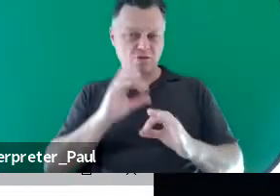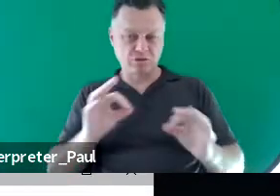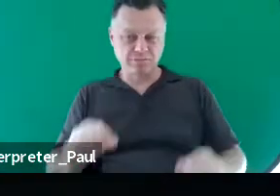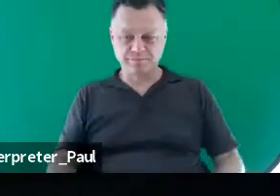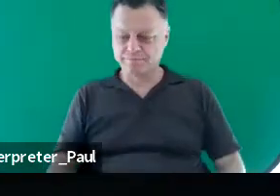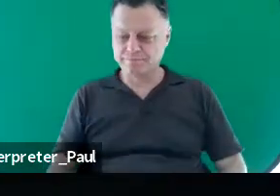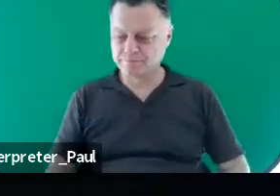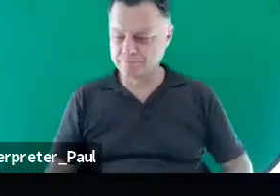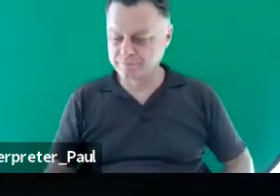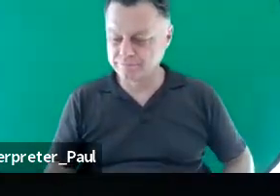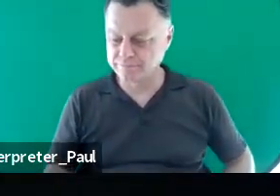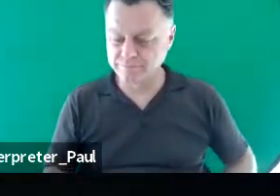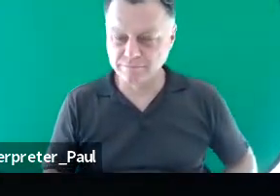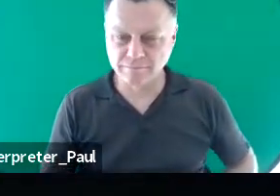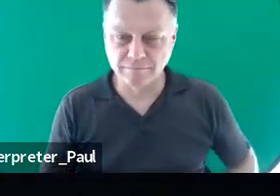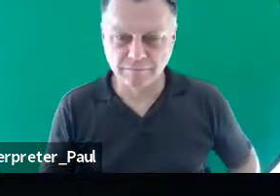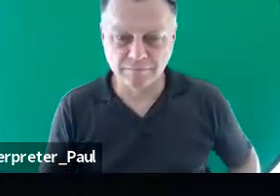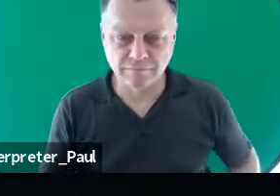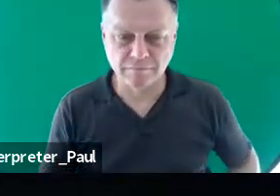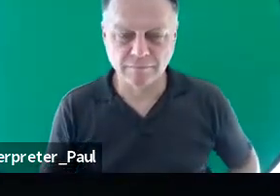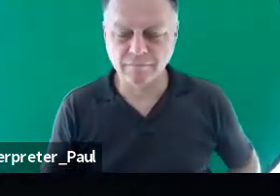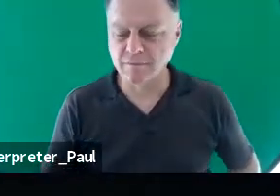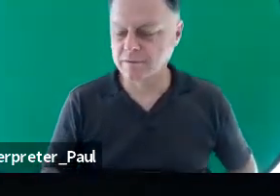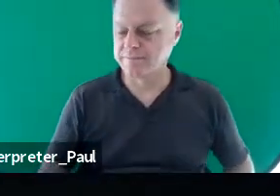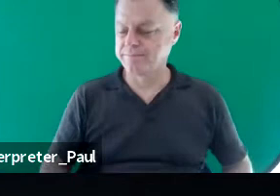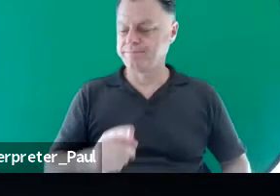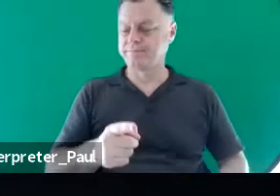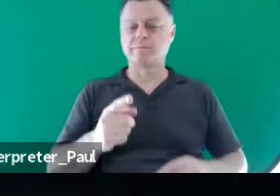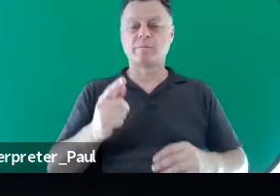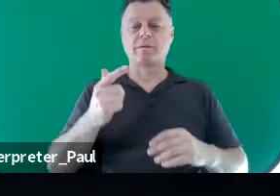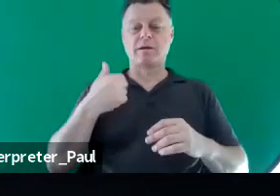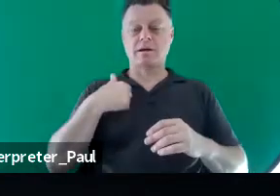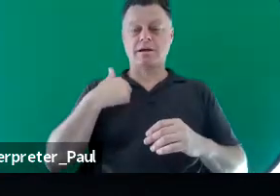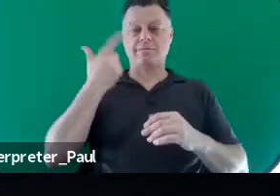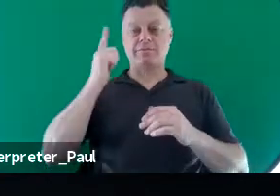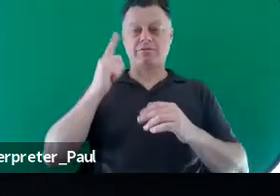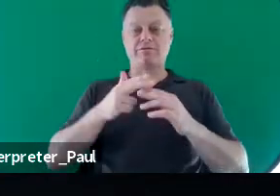Manager of the AccessAbility Hub at La Trobe University at Melbourne and my colleague today.